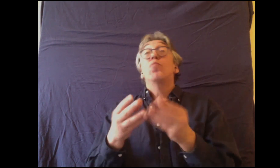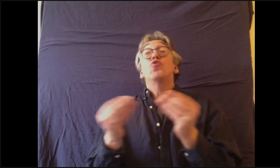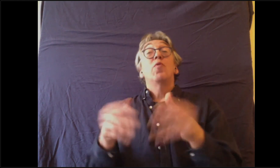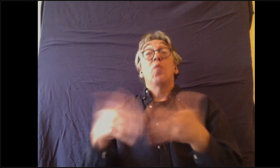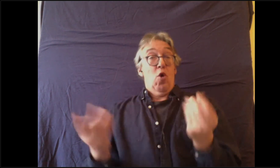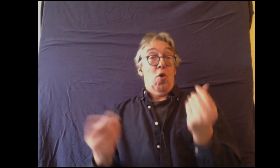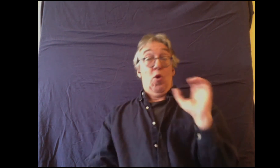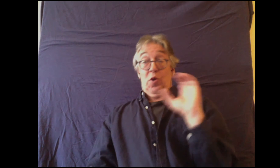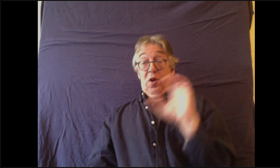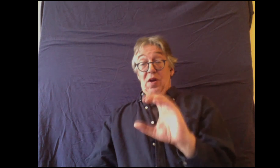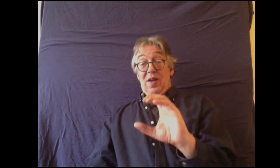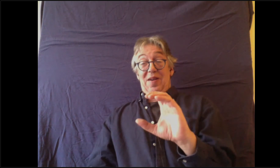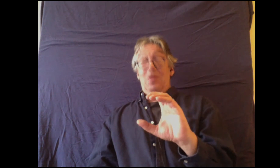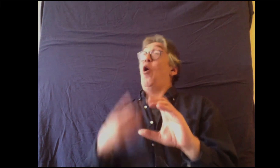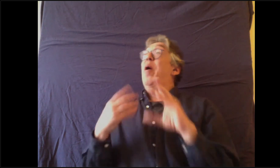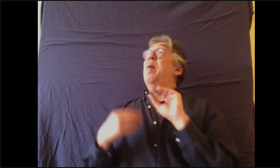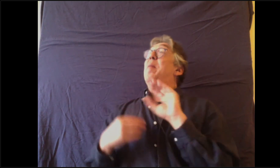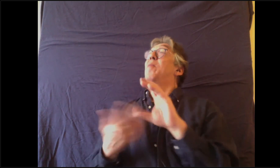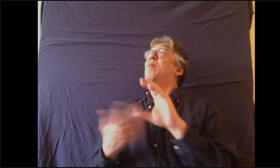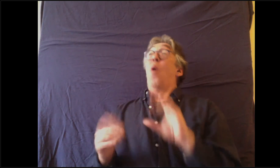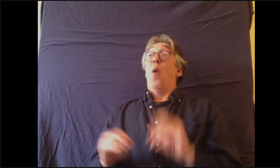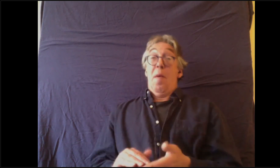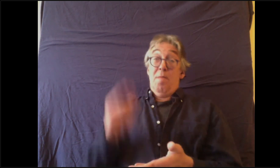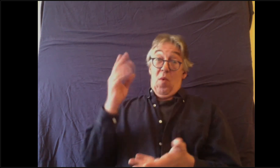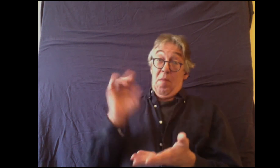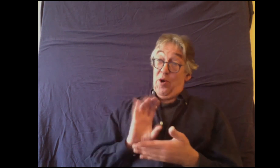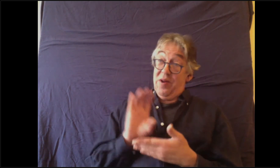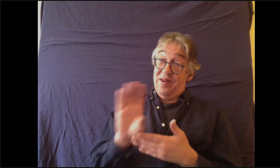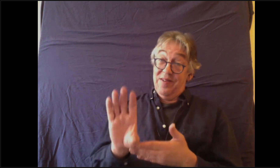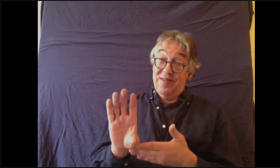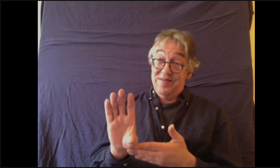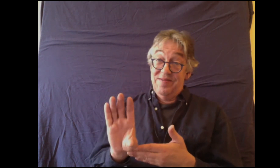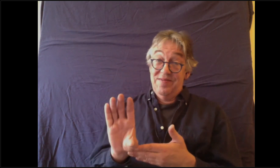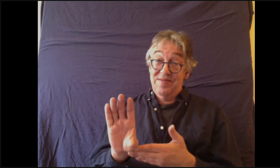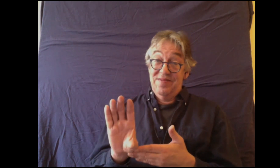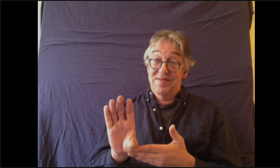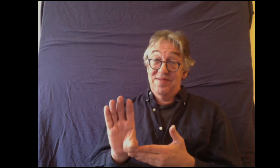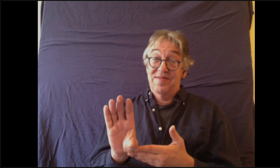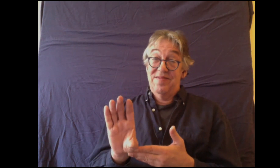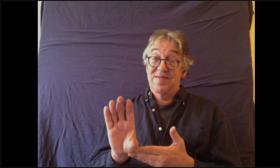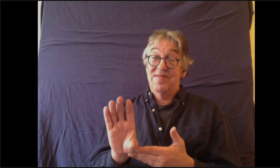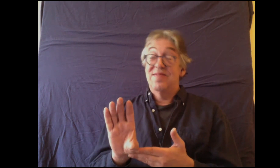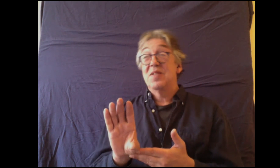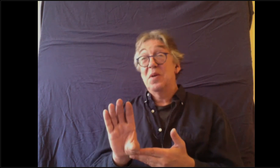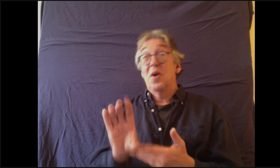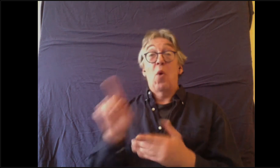And the more money you pour into an organization or a country,